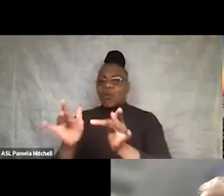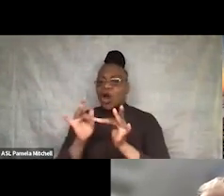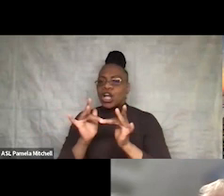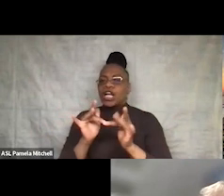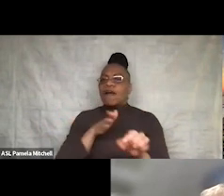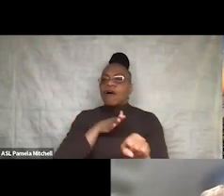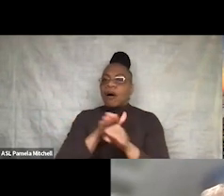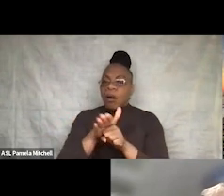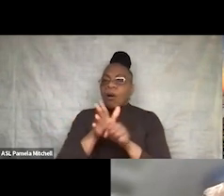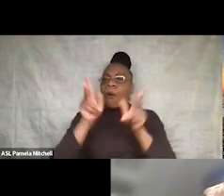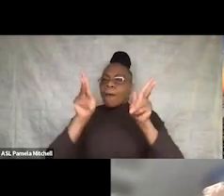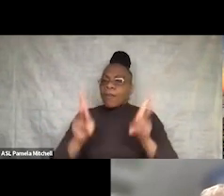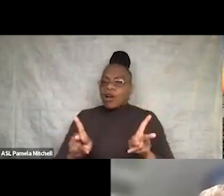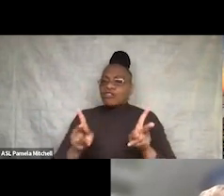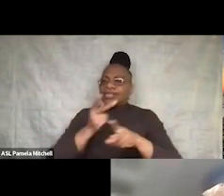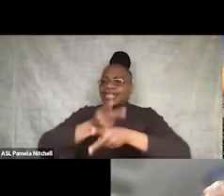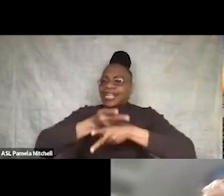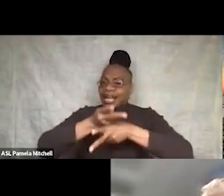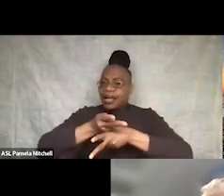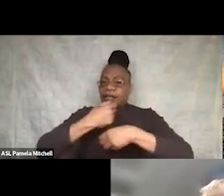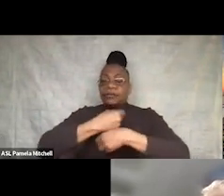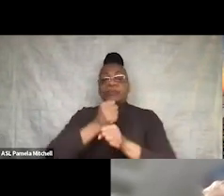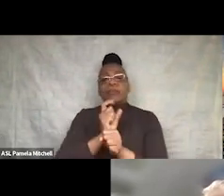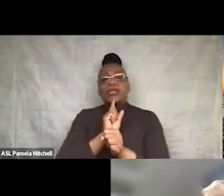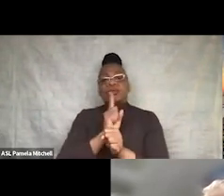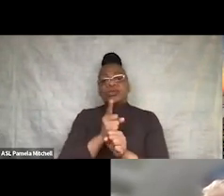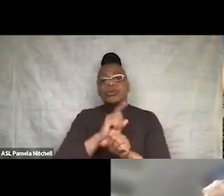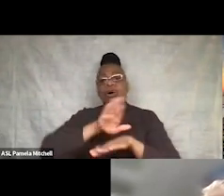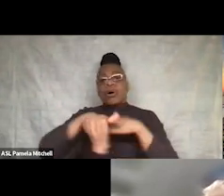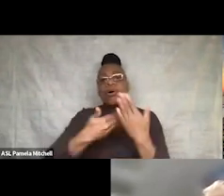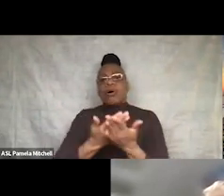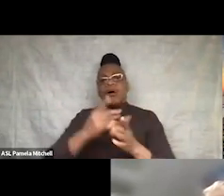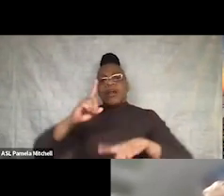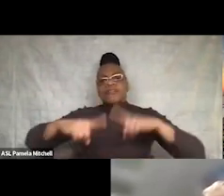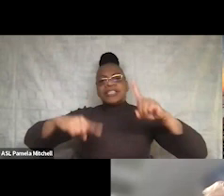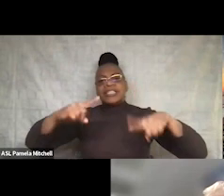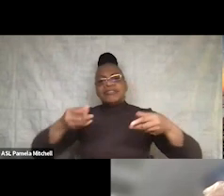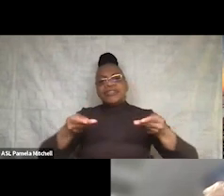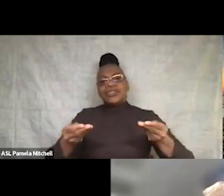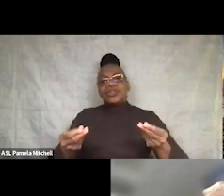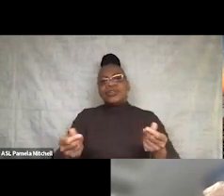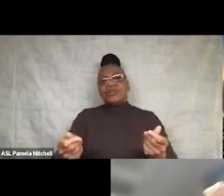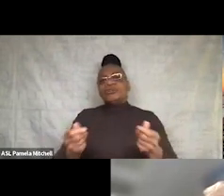So really making sure that, you know, all of the different solution care, solutions of social care